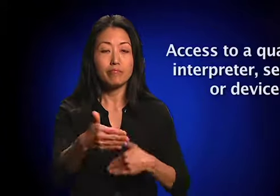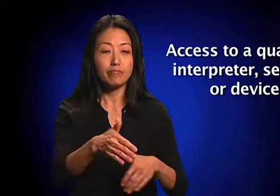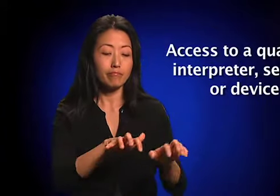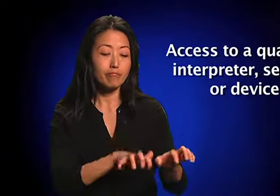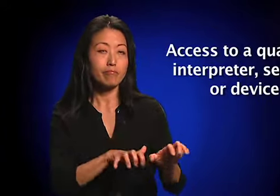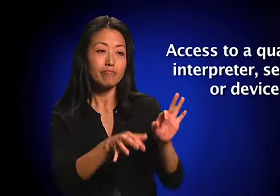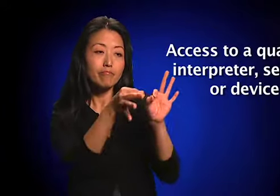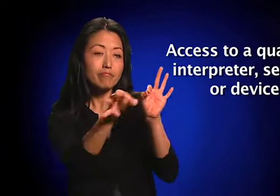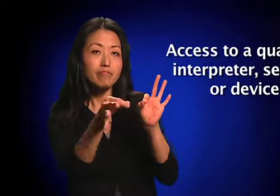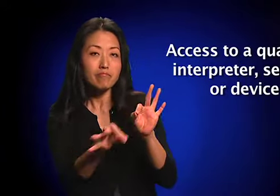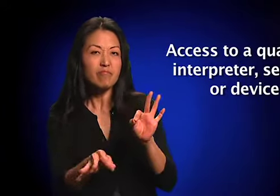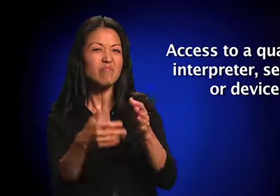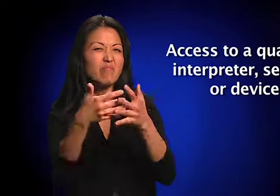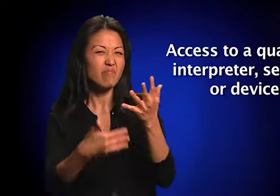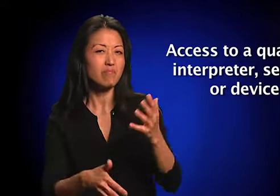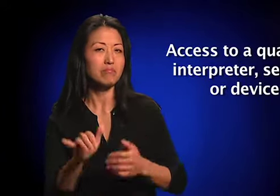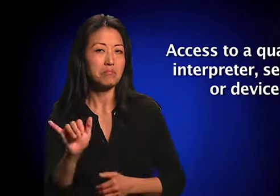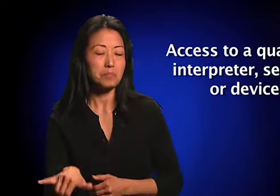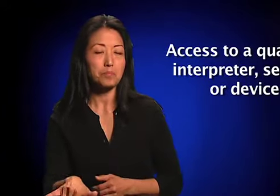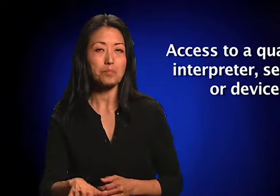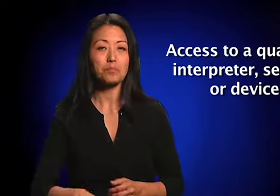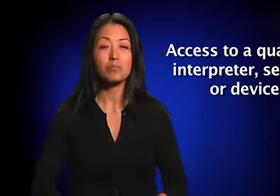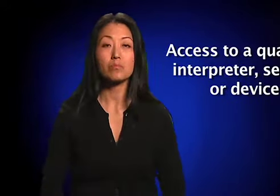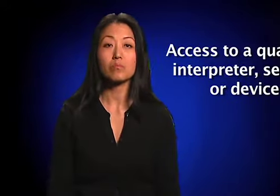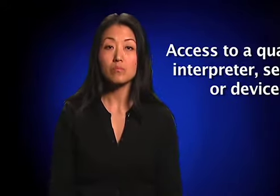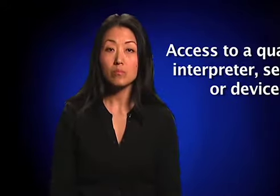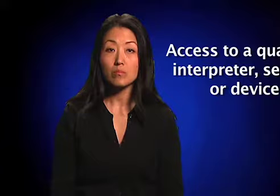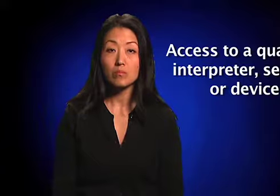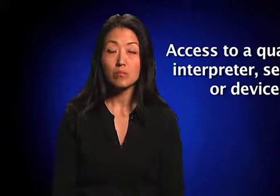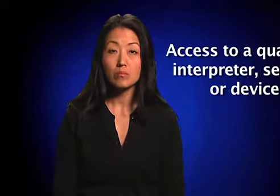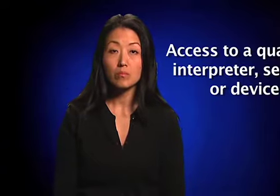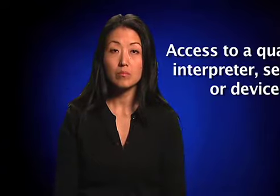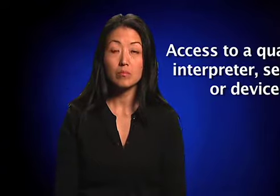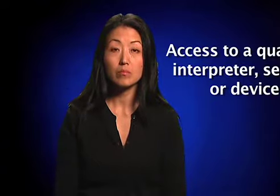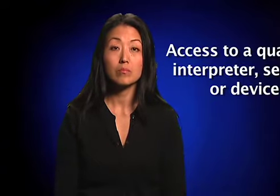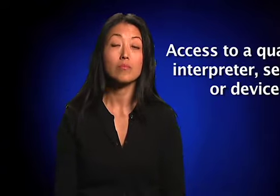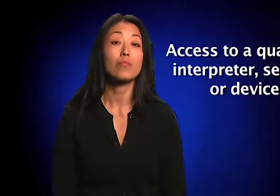This means that medical clinics, urgent care clinics, hospitals